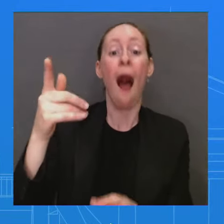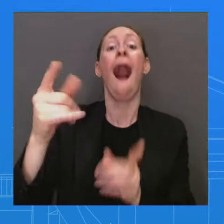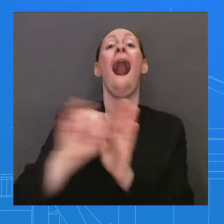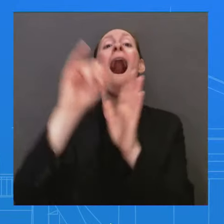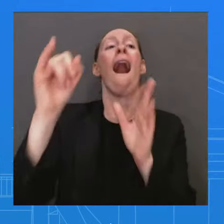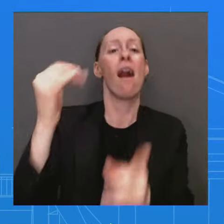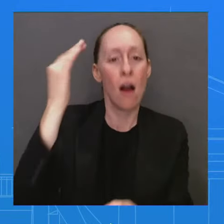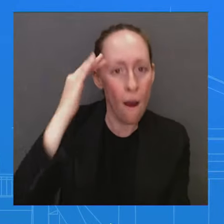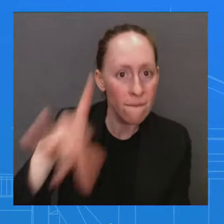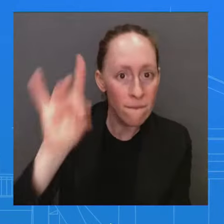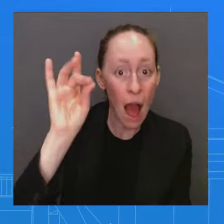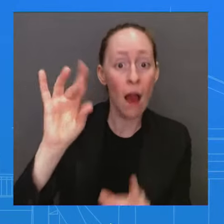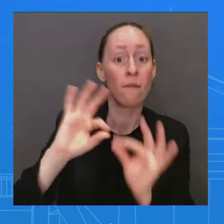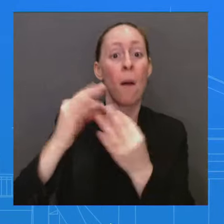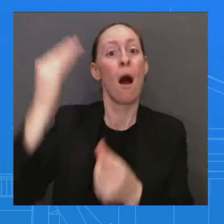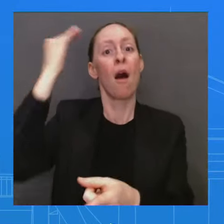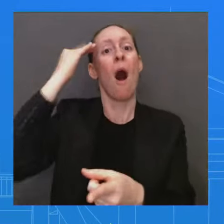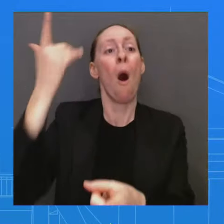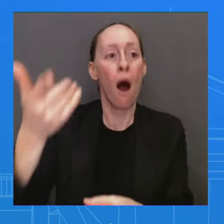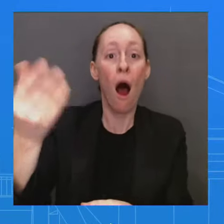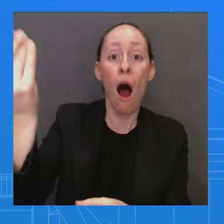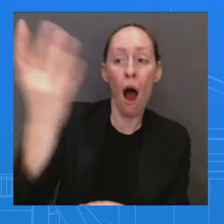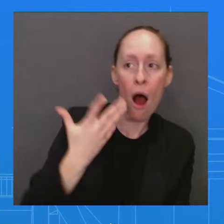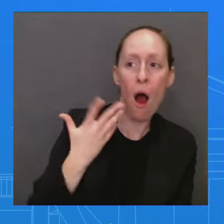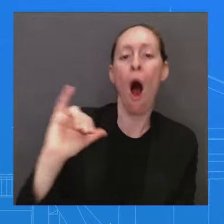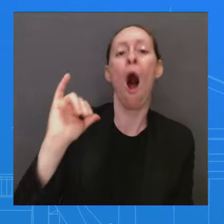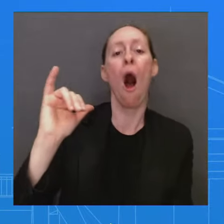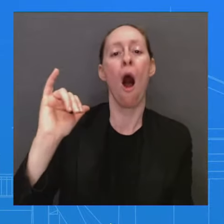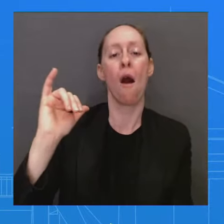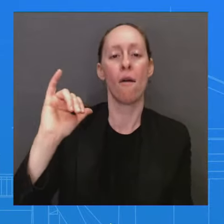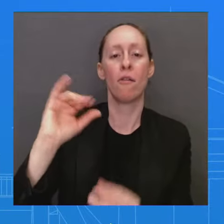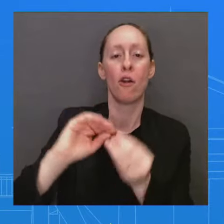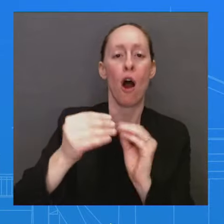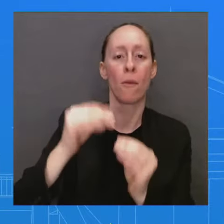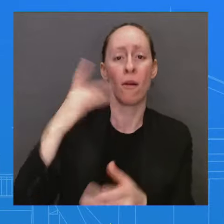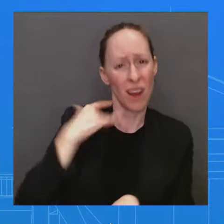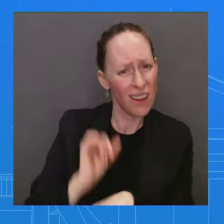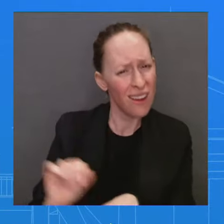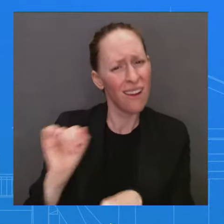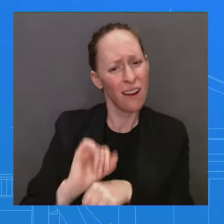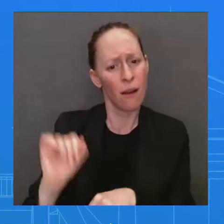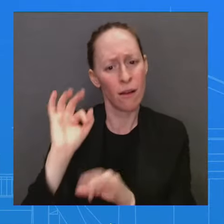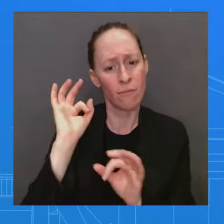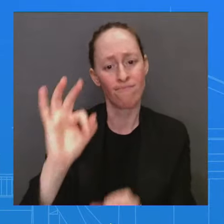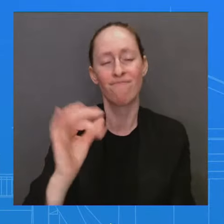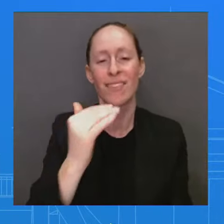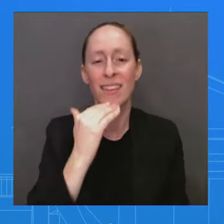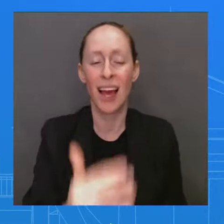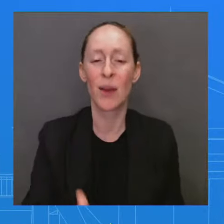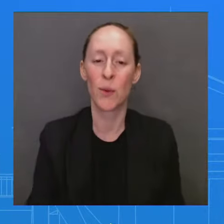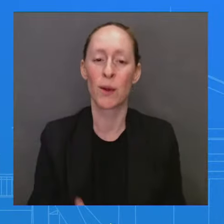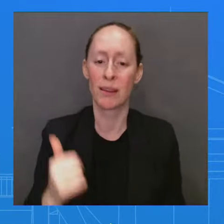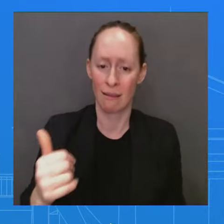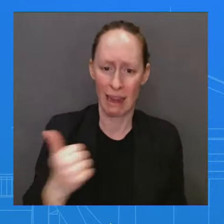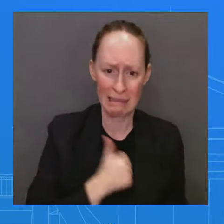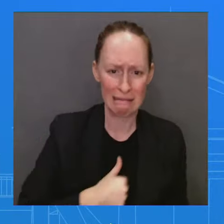And then, we're working hard on that. Ms. Jean-Pierre: All right. Mr. Kirby: All right, thank you. Thanks, Karine. The Press: Thank you, John. Mr. Kirby: Sorry, I was late. Ms. Jean-Pierre: No, no, no. See?